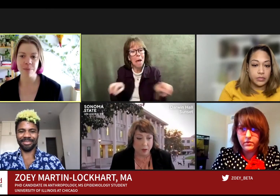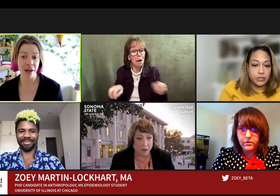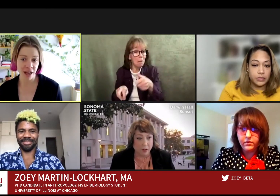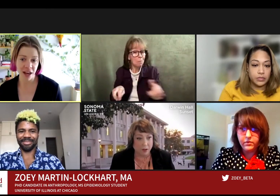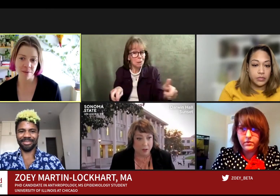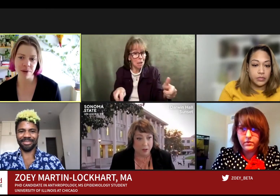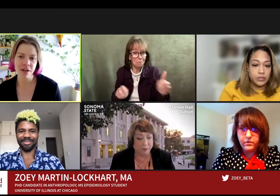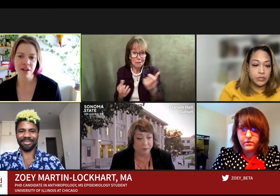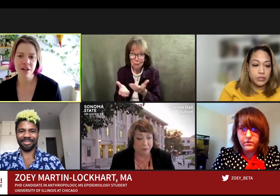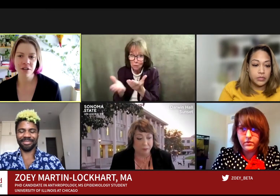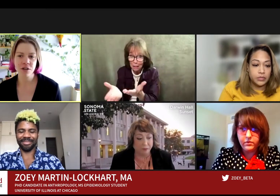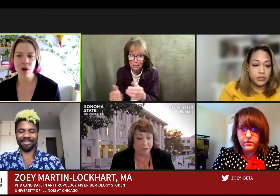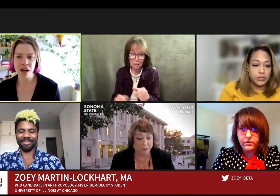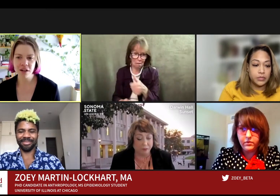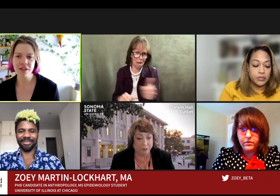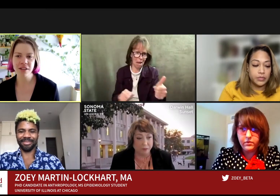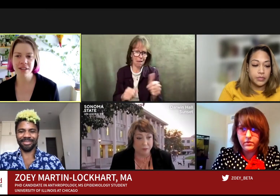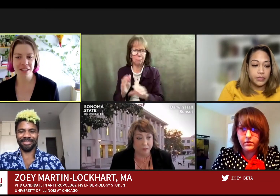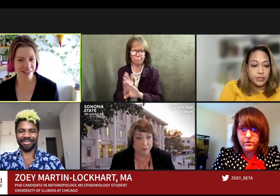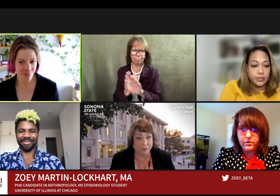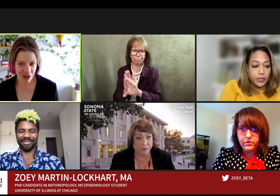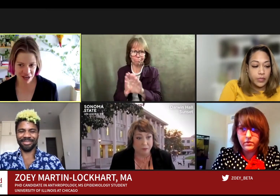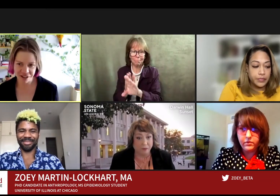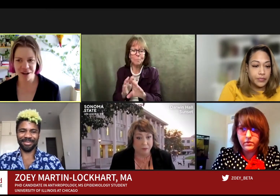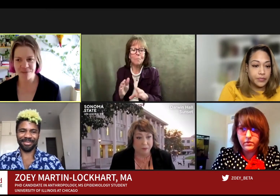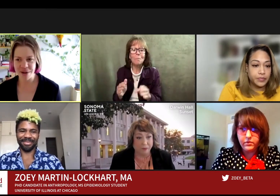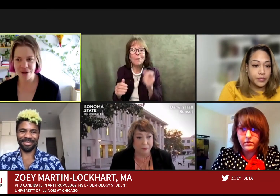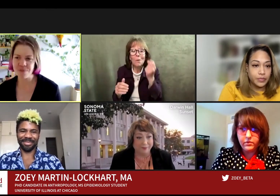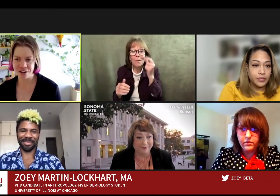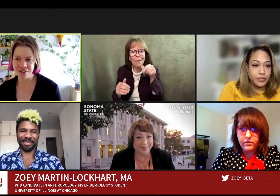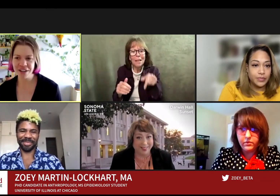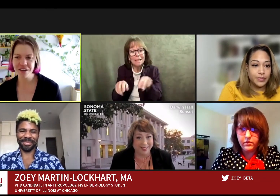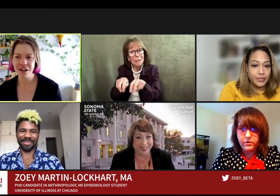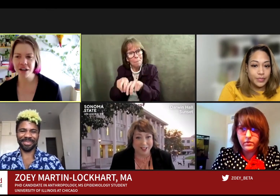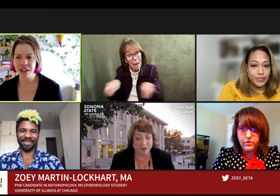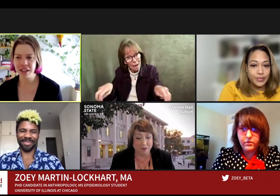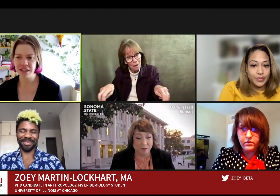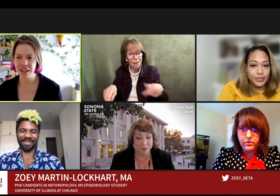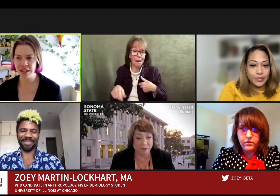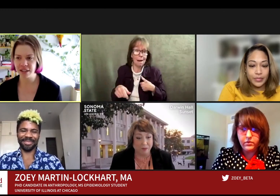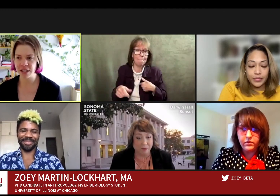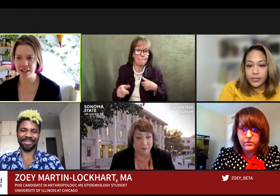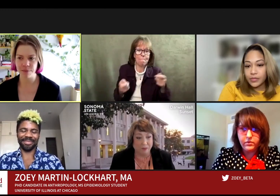developed by them. So while this is a panel and I am the moderator, I really see this as